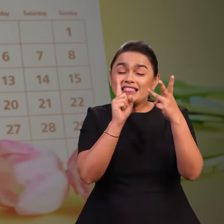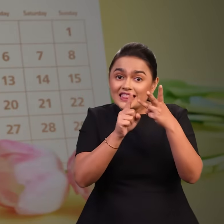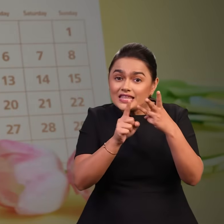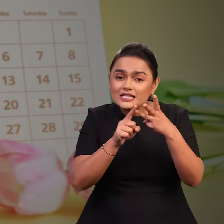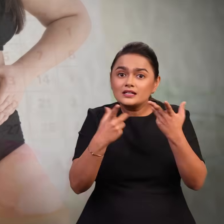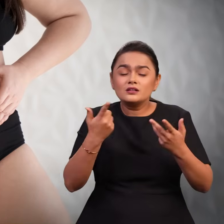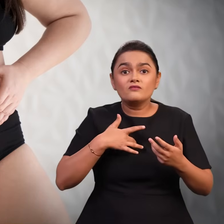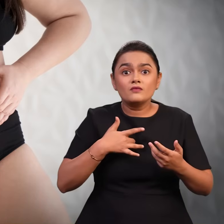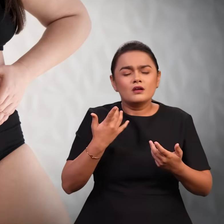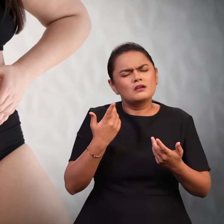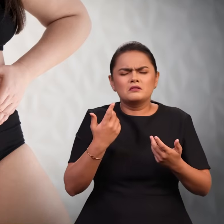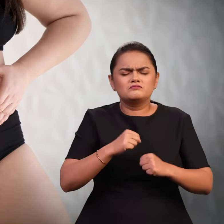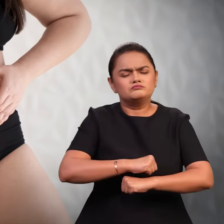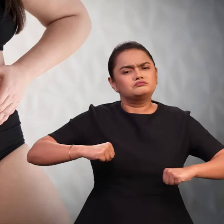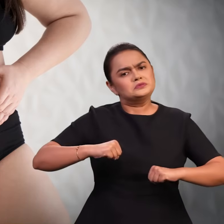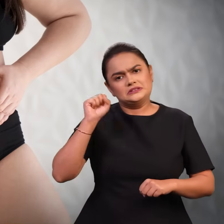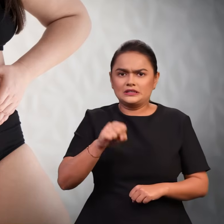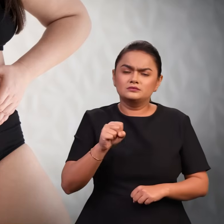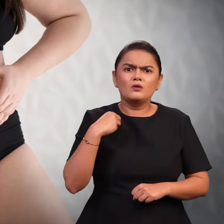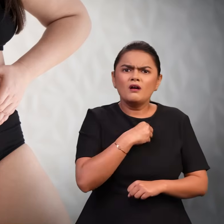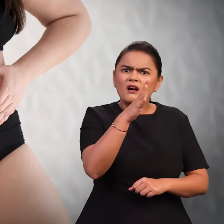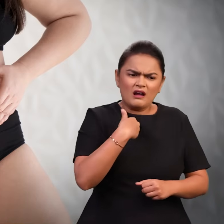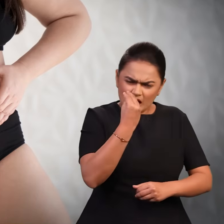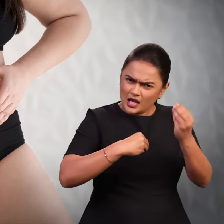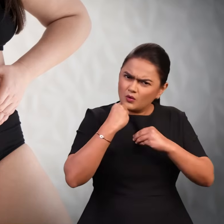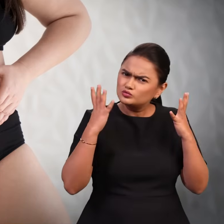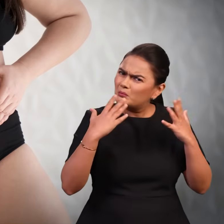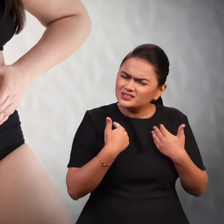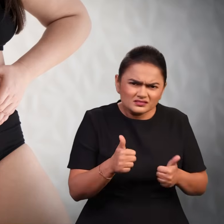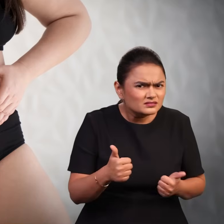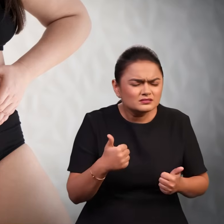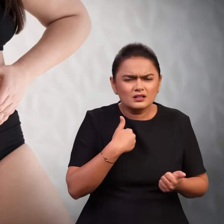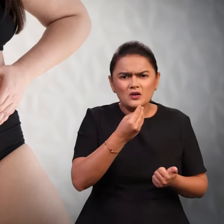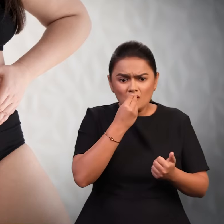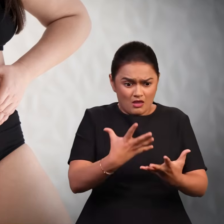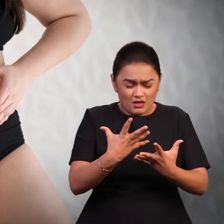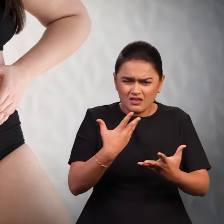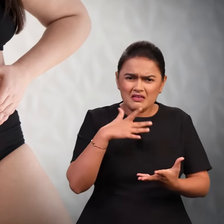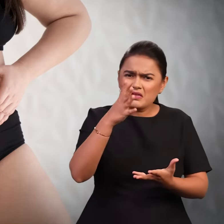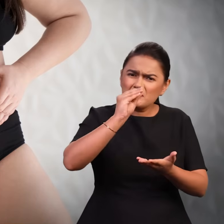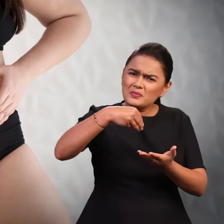unexpected body weight gain. Doctor, I hardly eat. I eat very less.